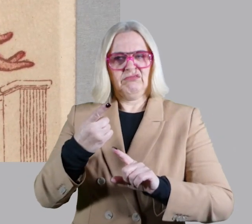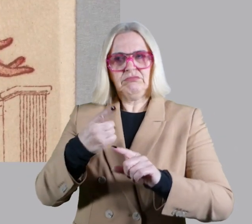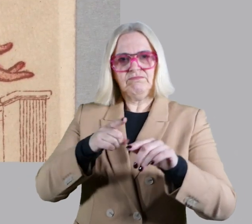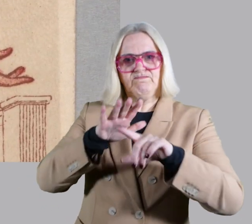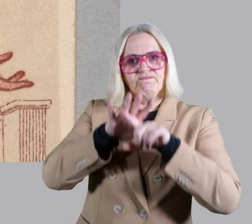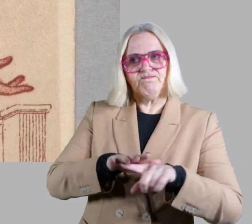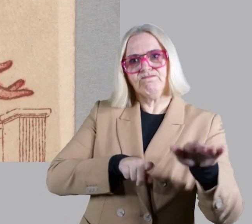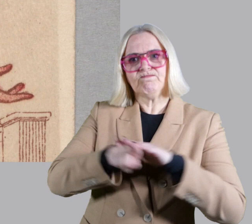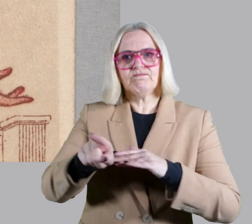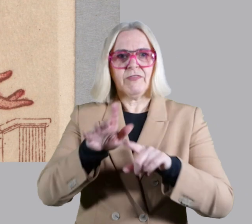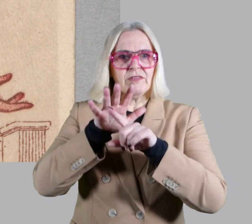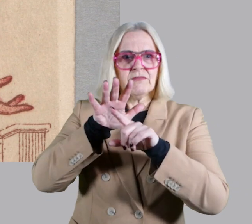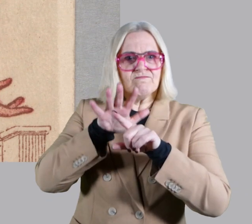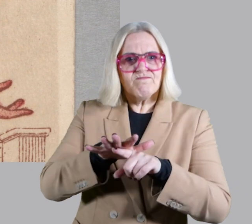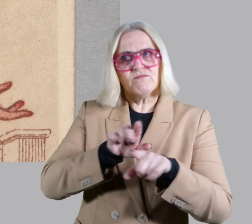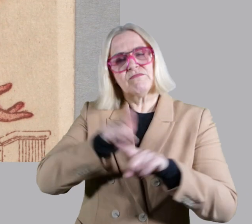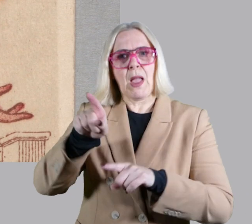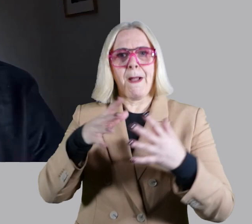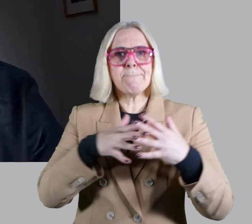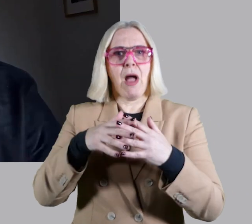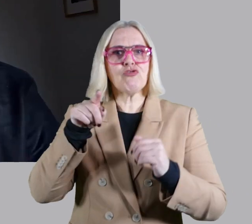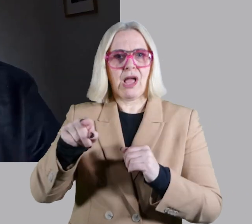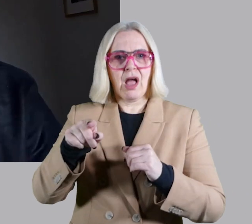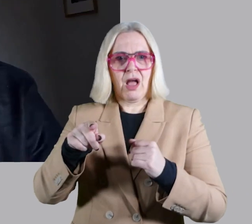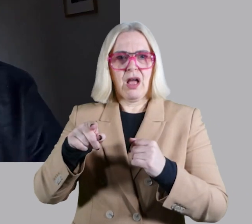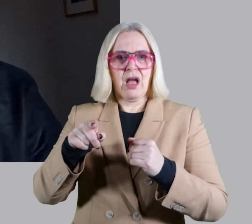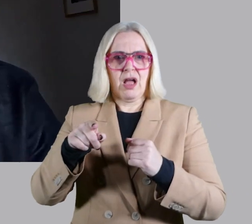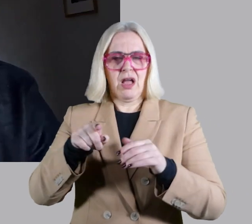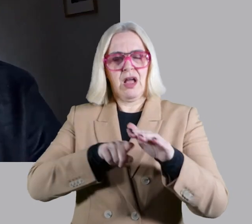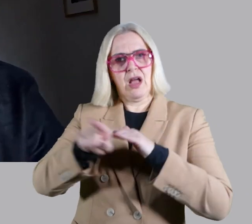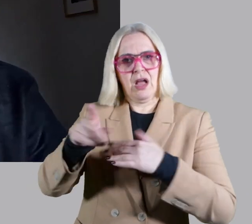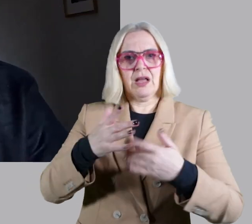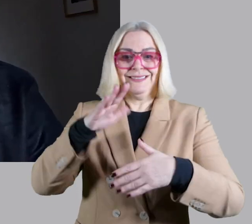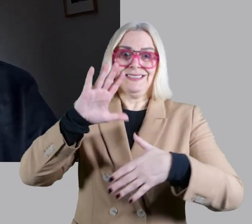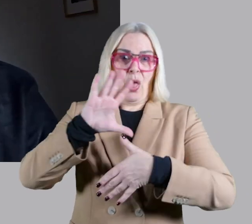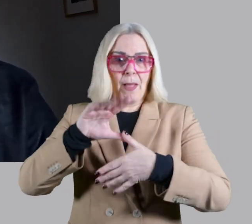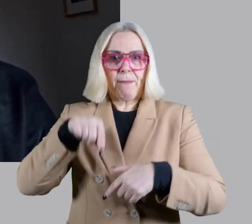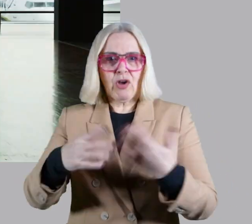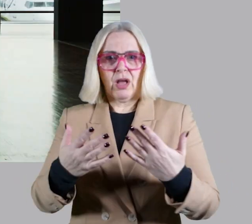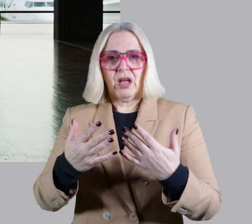migration, forced migration to the United States and South America.